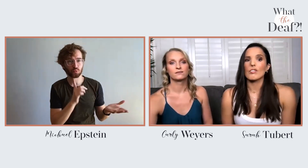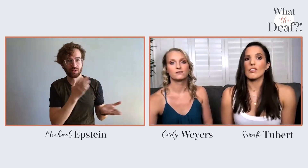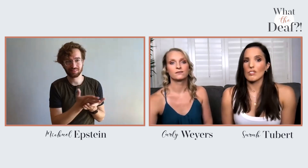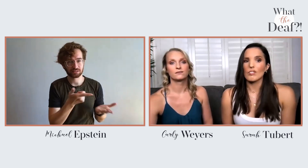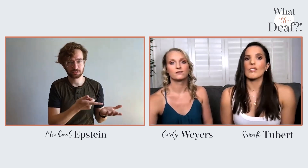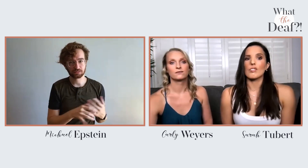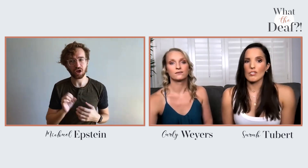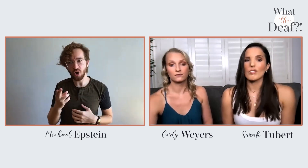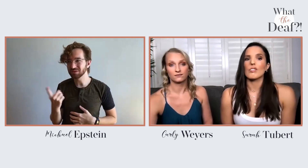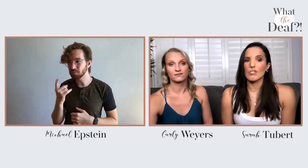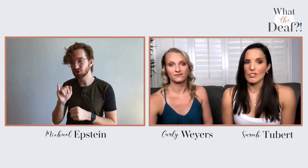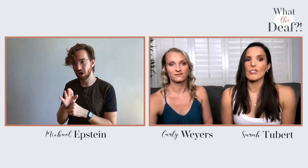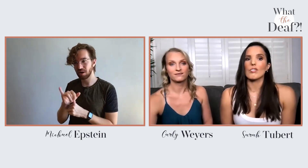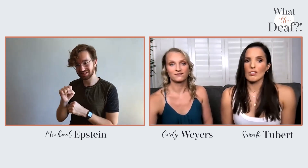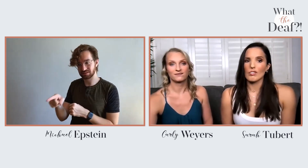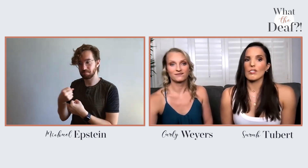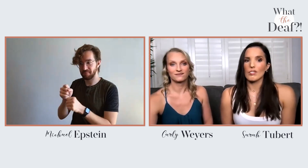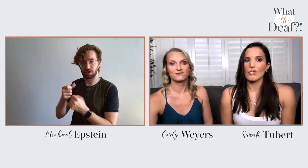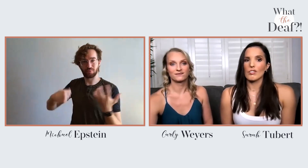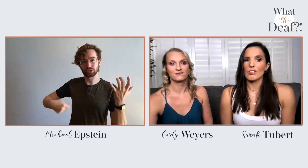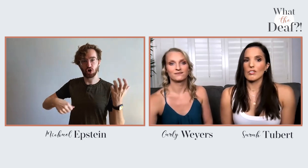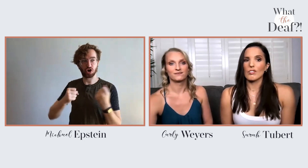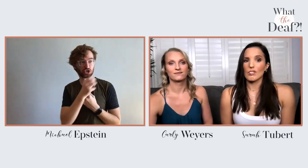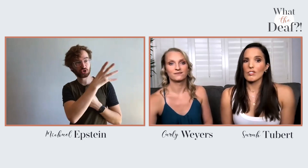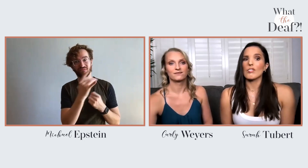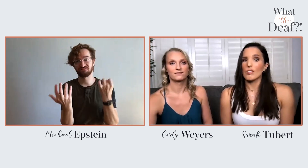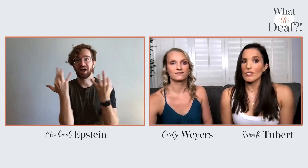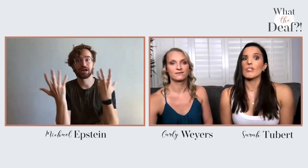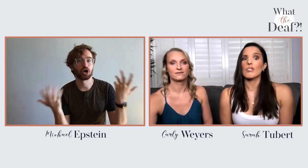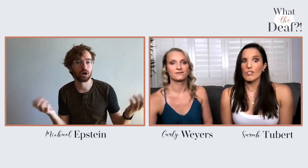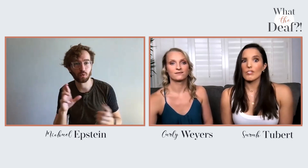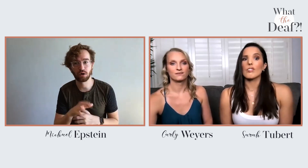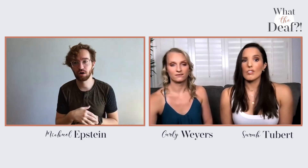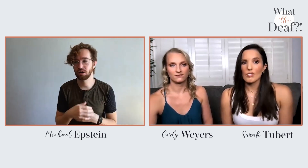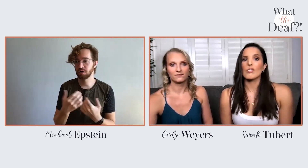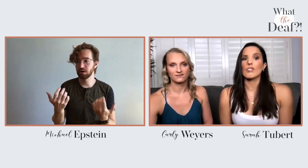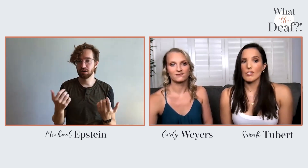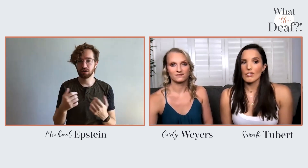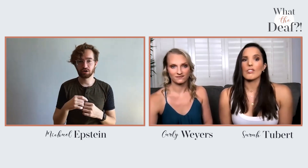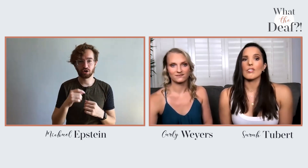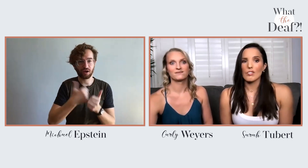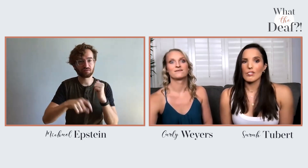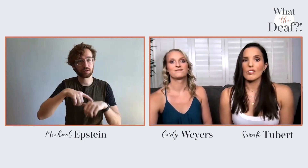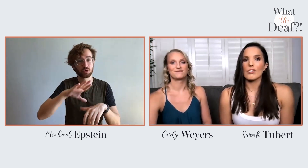Like, oh somebody made that guitar and then lit it on fire, for example. Every time you're on set,